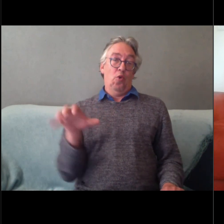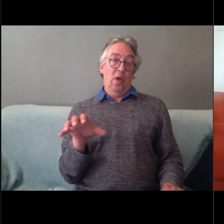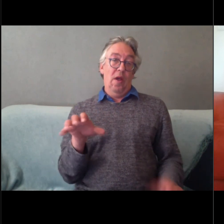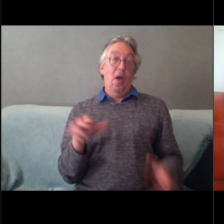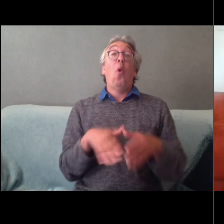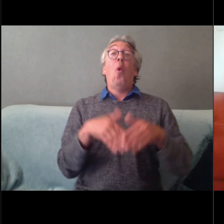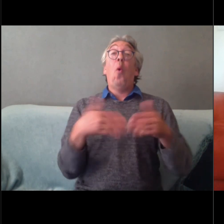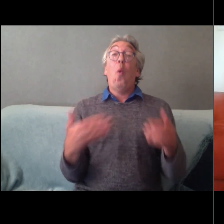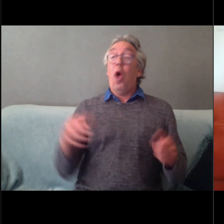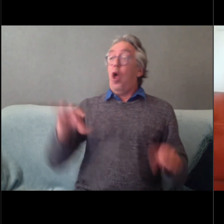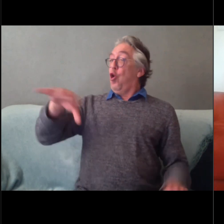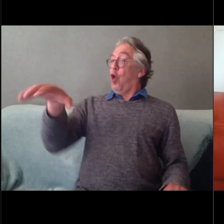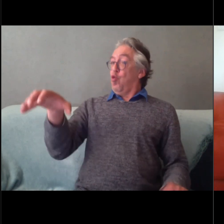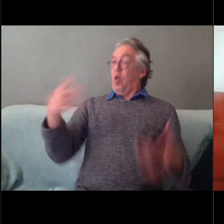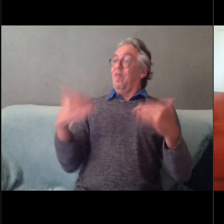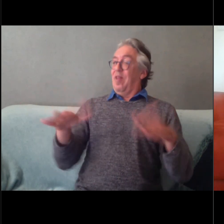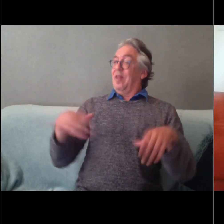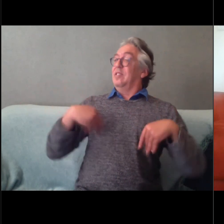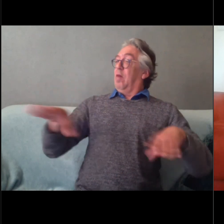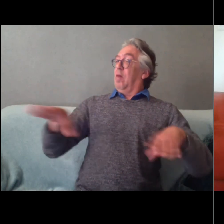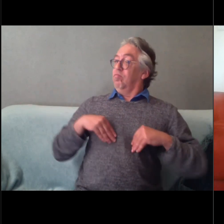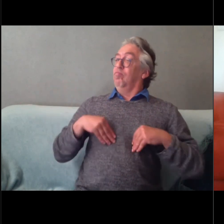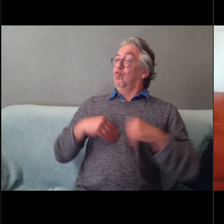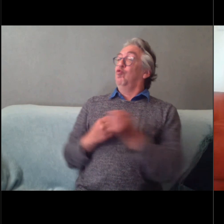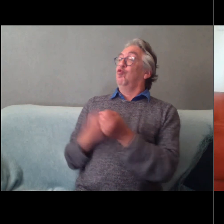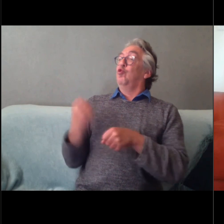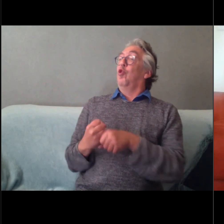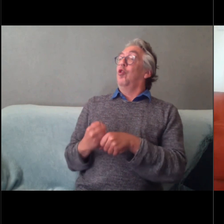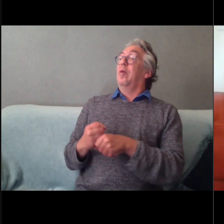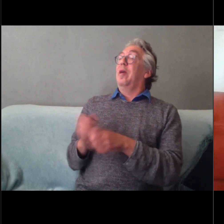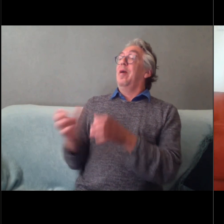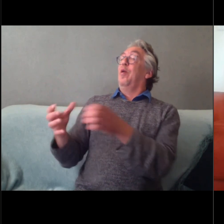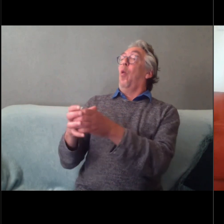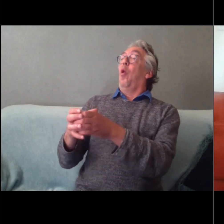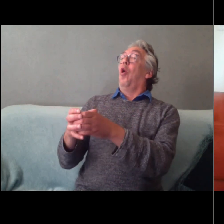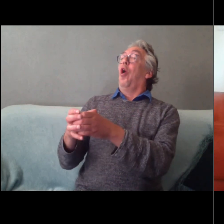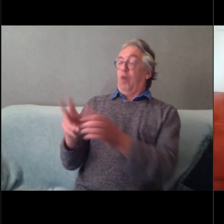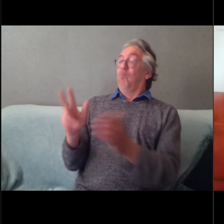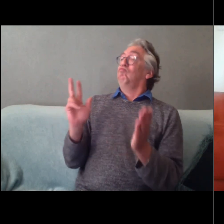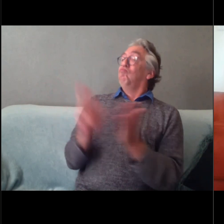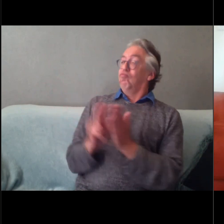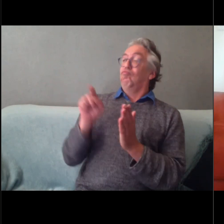So that's basically EU and EU candidate countries.